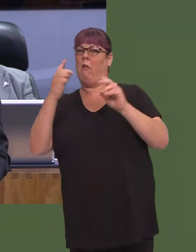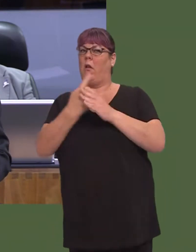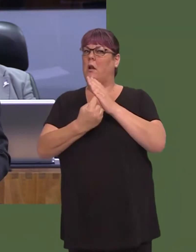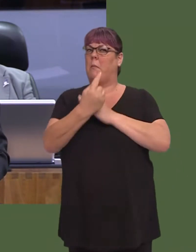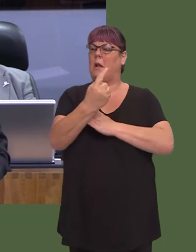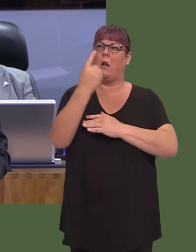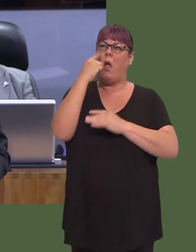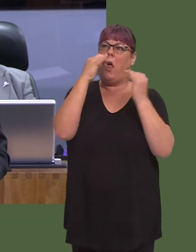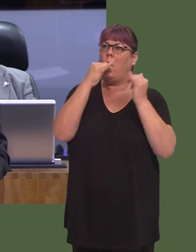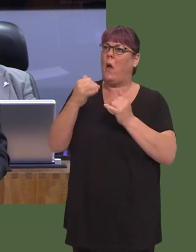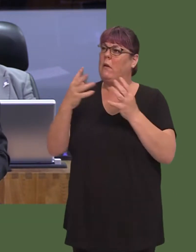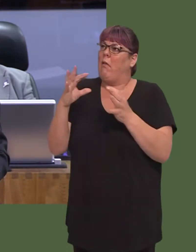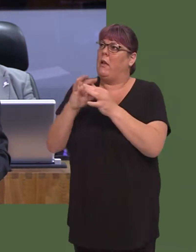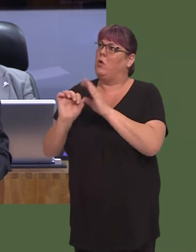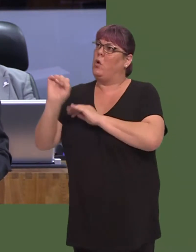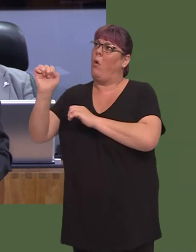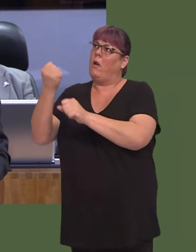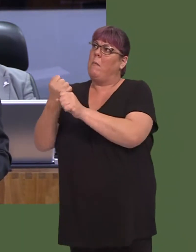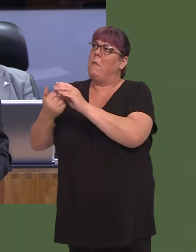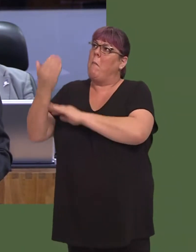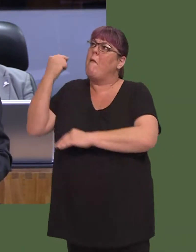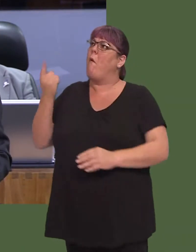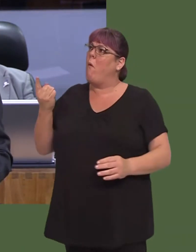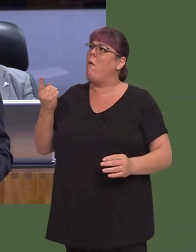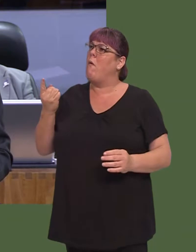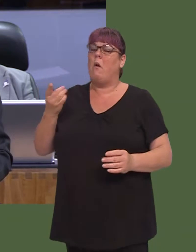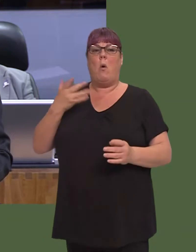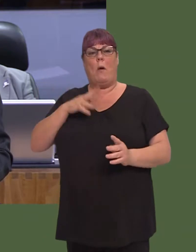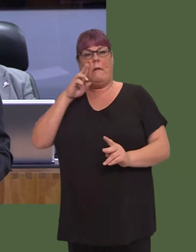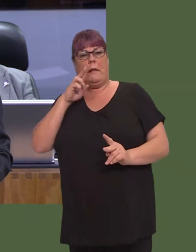the accident and emergency waiting times at Wrexham Maelor and Ysbyty Glan Clwyd hospitals,